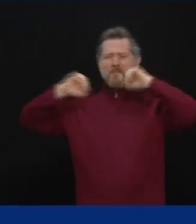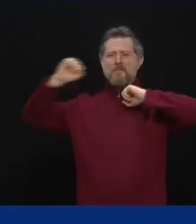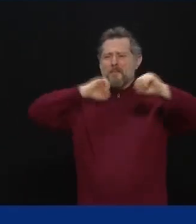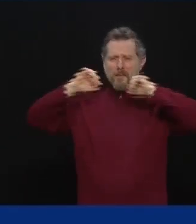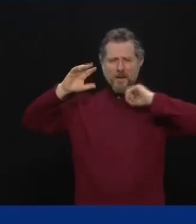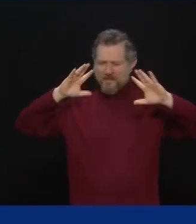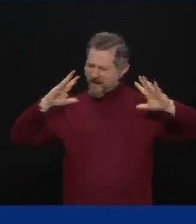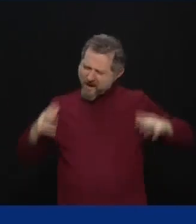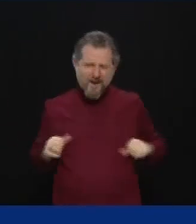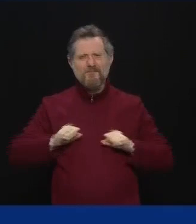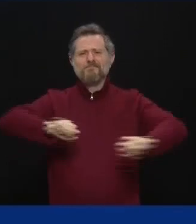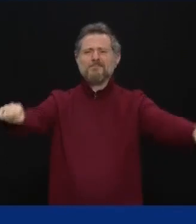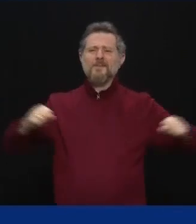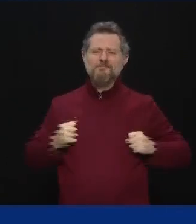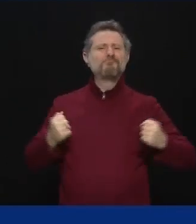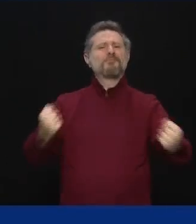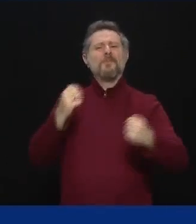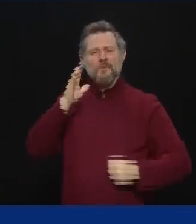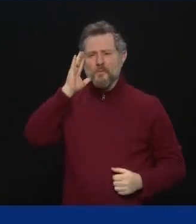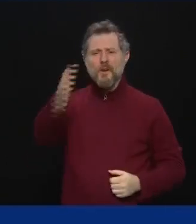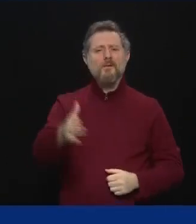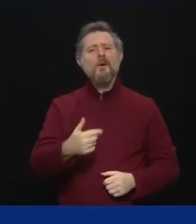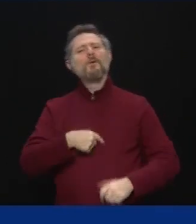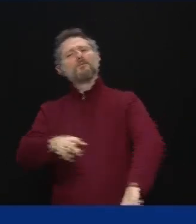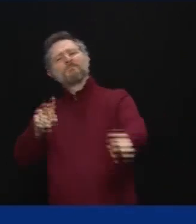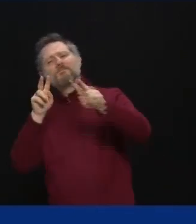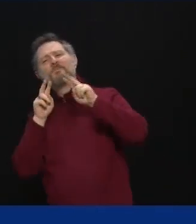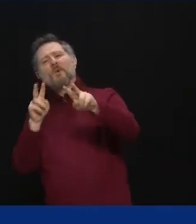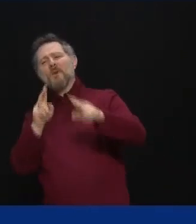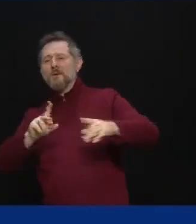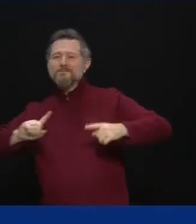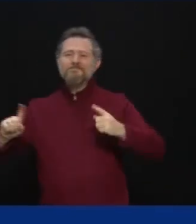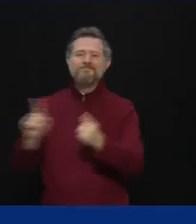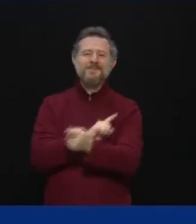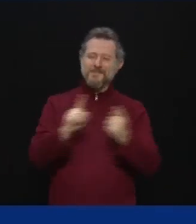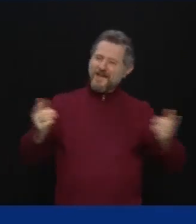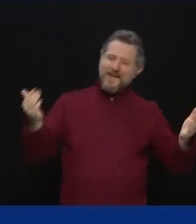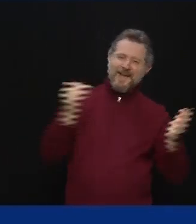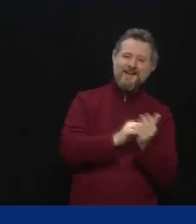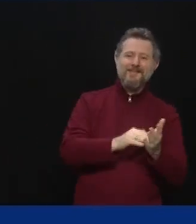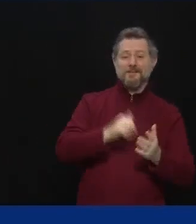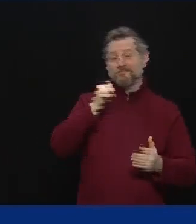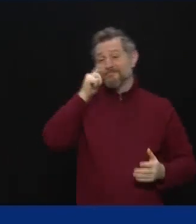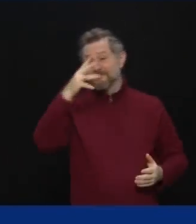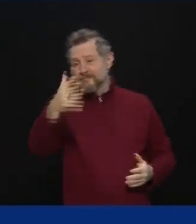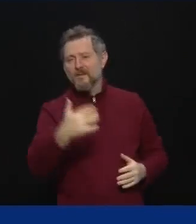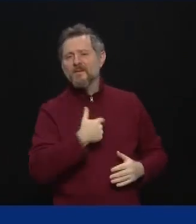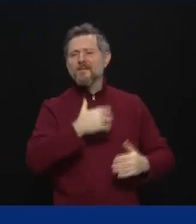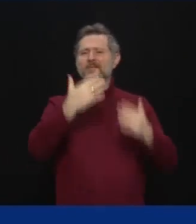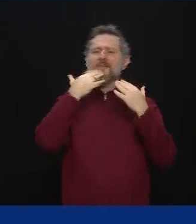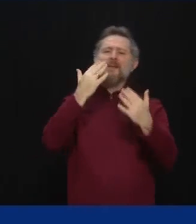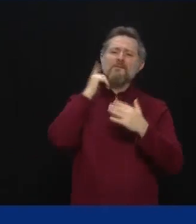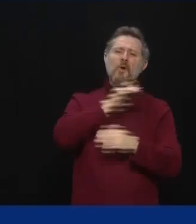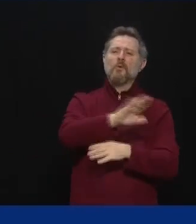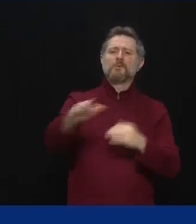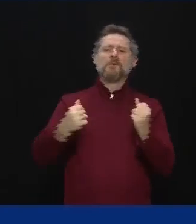TRULY SHOW WHAT NEW YORKERS CAN DO WHEN WE HAVE BEEN KNOCKED DOWN, WE COME BACK STRONGER.